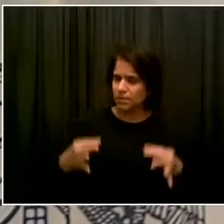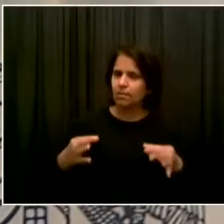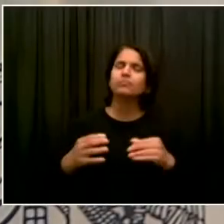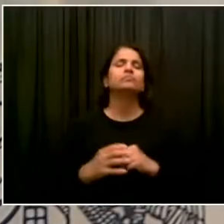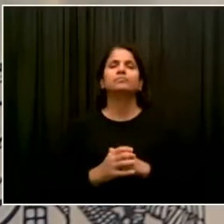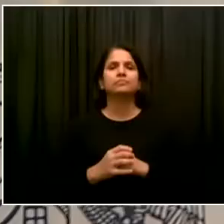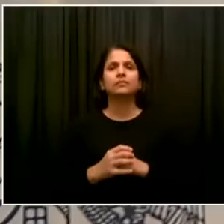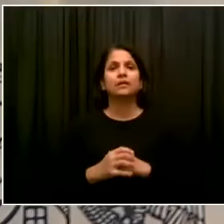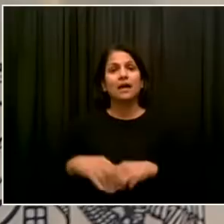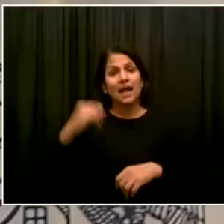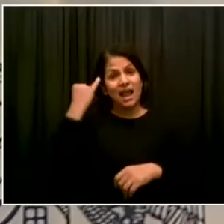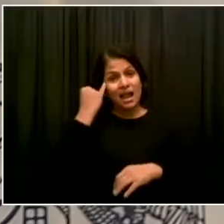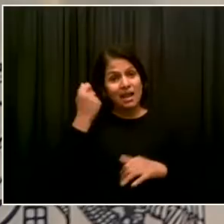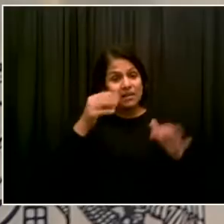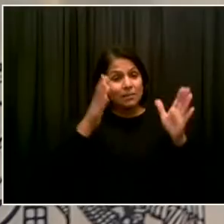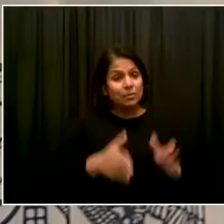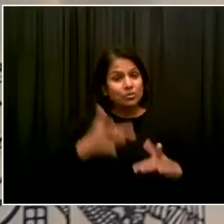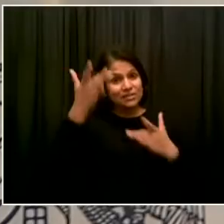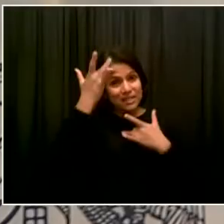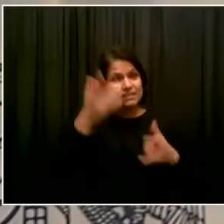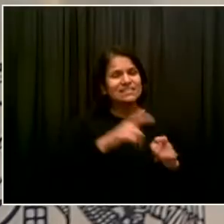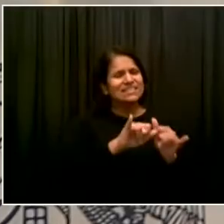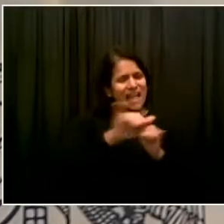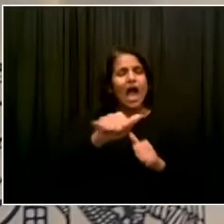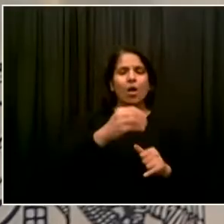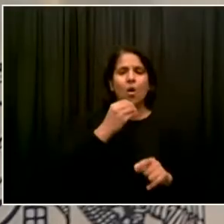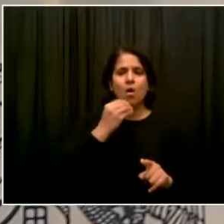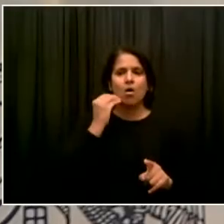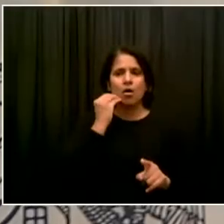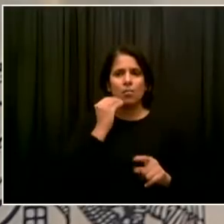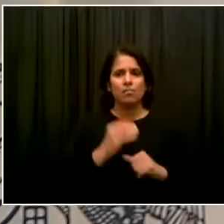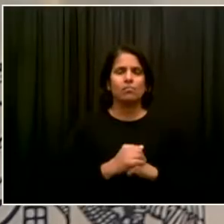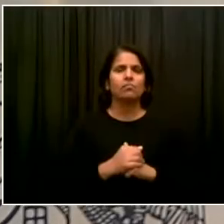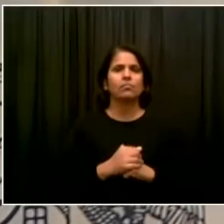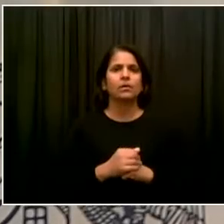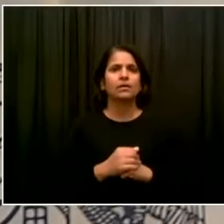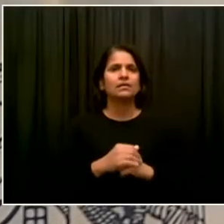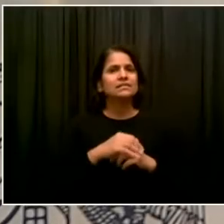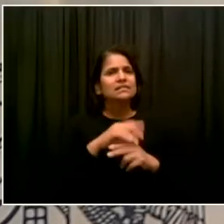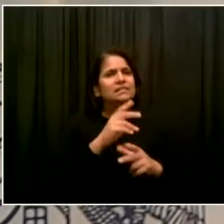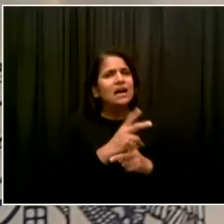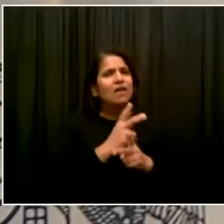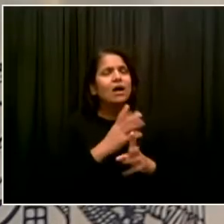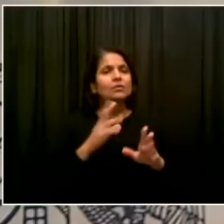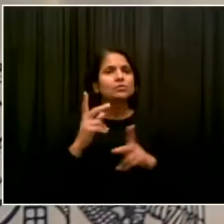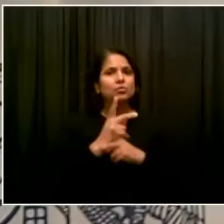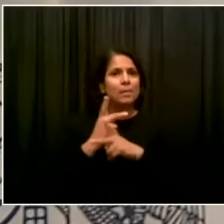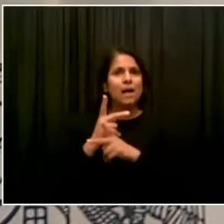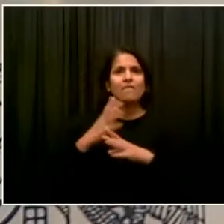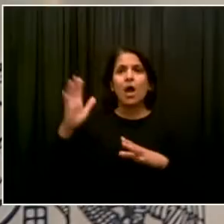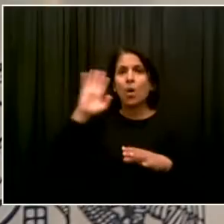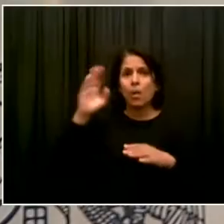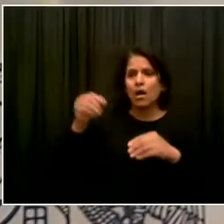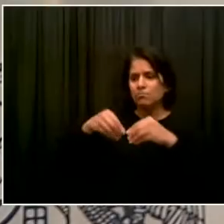WE WILL LOOK AT DIFFERENT TIOPONBUS T THERE'S NO CHANGE TO THE APPROACH RIGHT NOW. OBVIOUSLY ANYONE WHO IS NOT INDIVIDUALLY